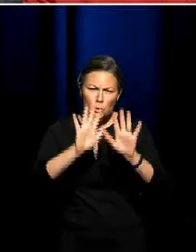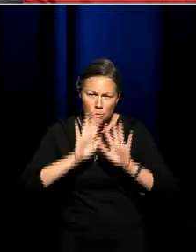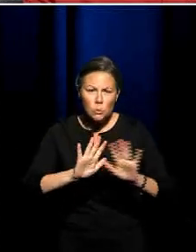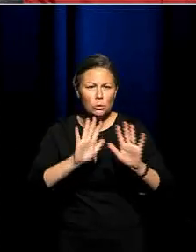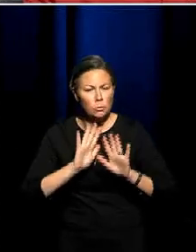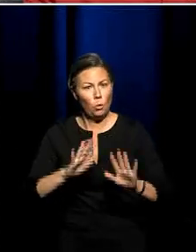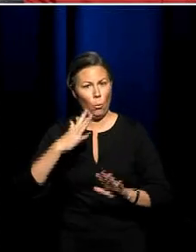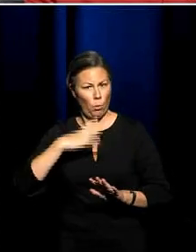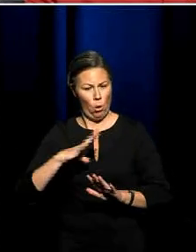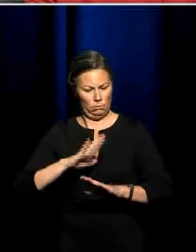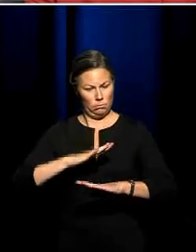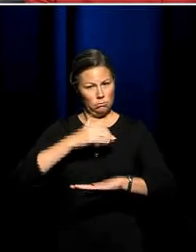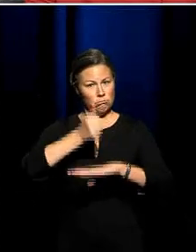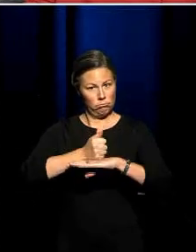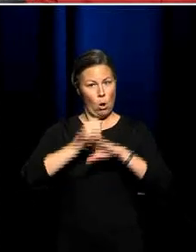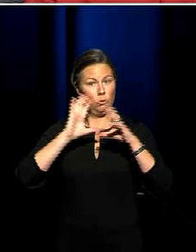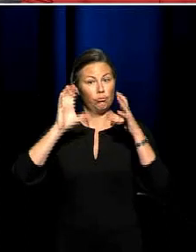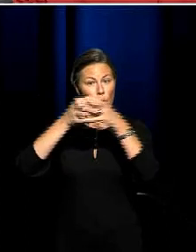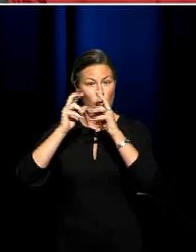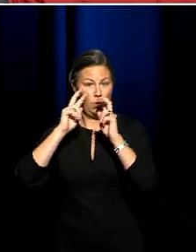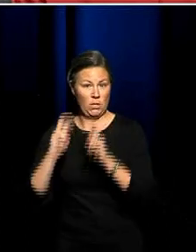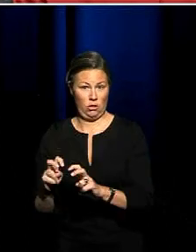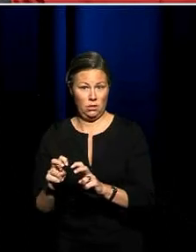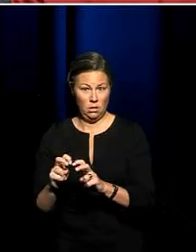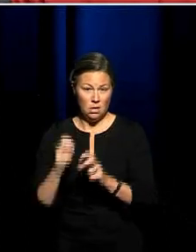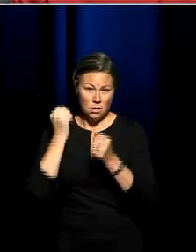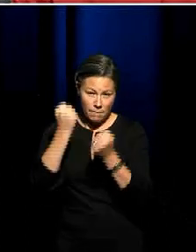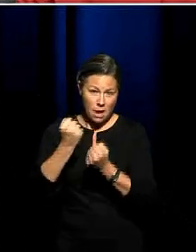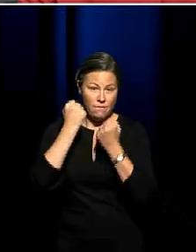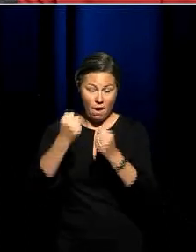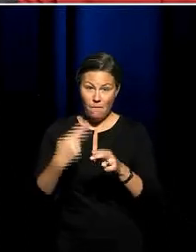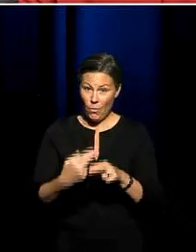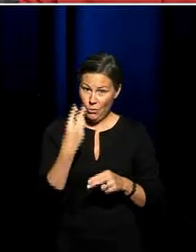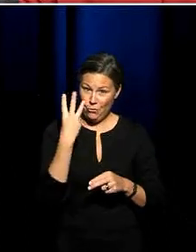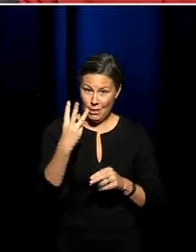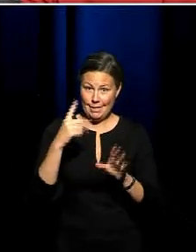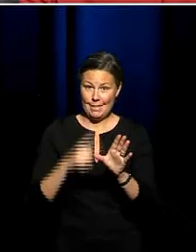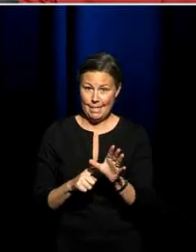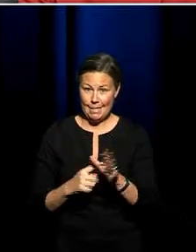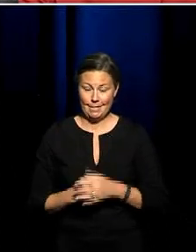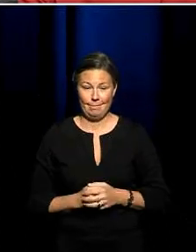a Royal Commission over the next three years On 14 February 2019, the Senate